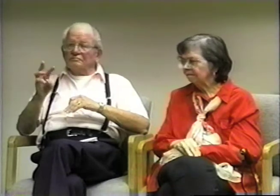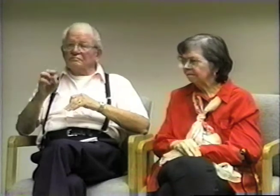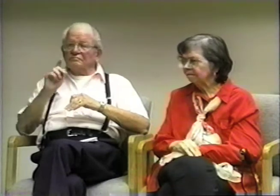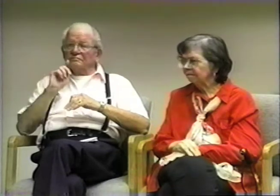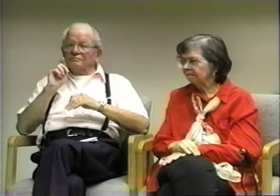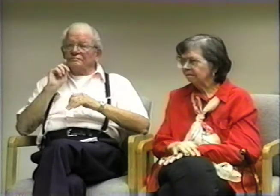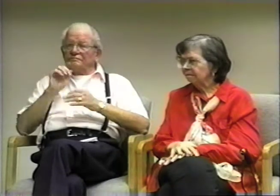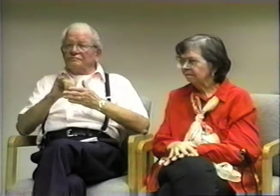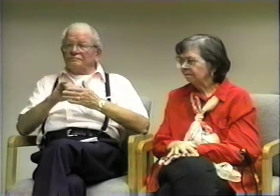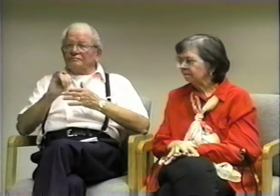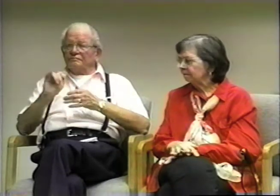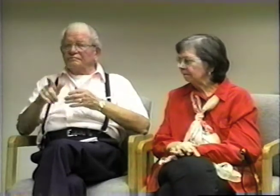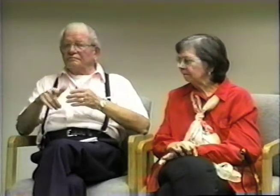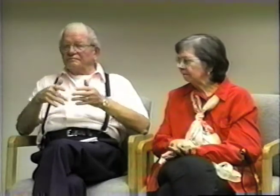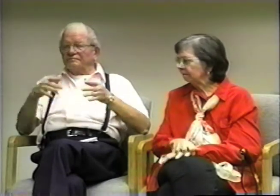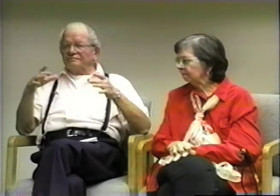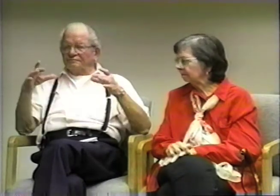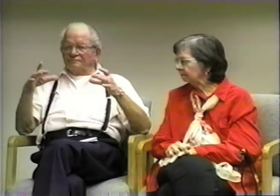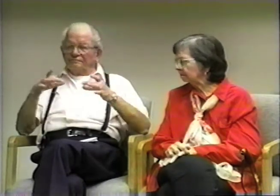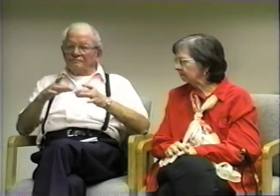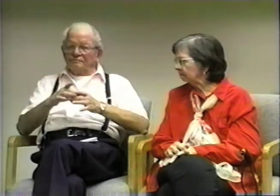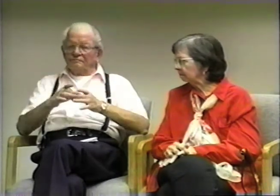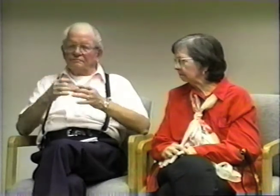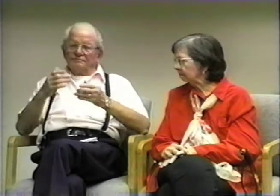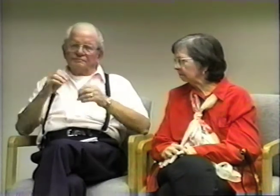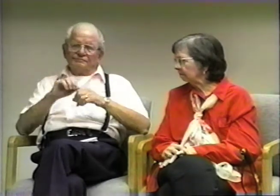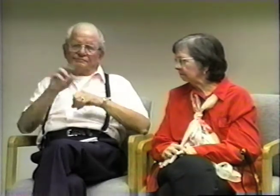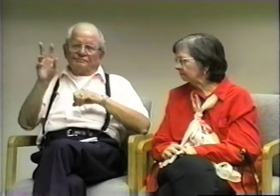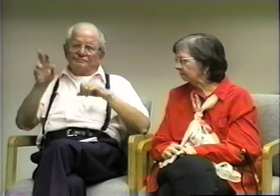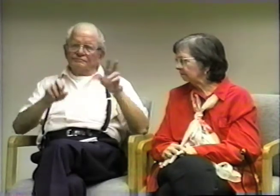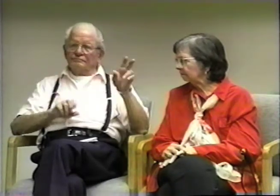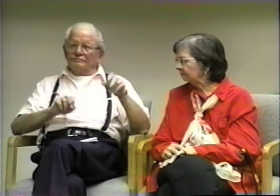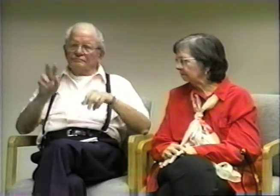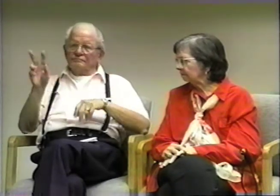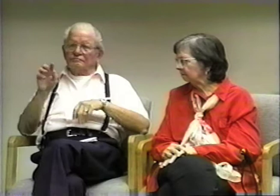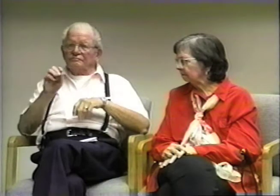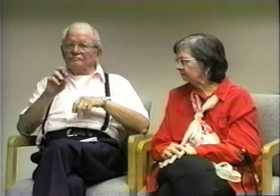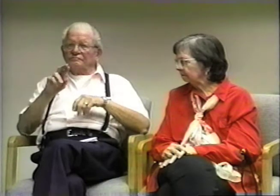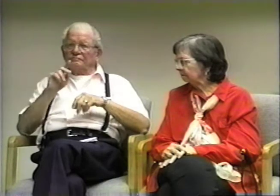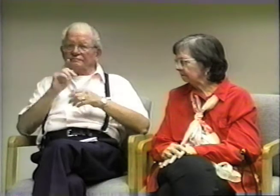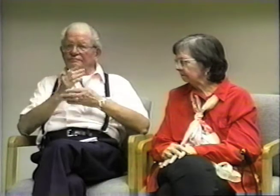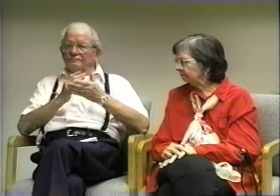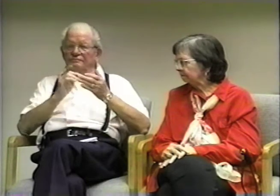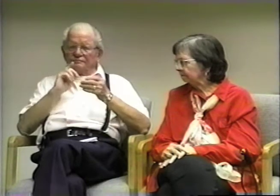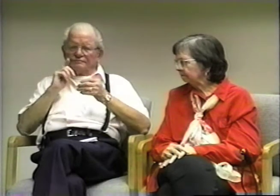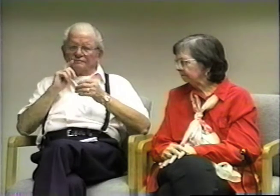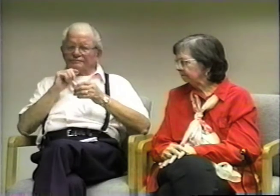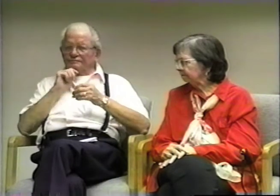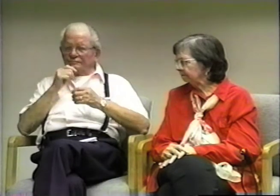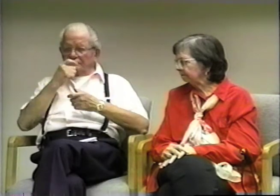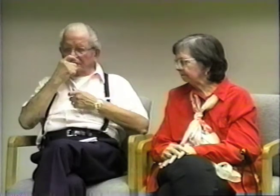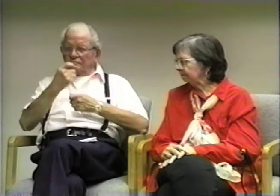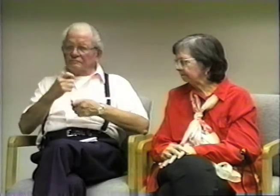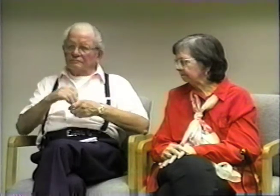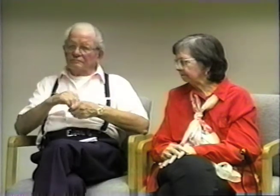Sixteen. Sixteen, I think. Sixteen members. That's all. Many people have moved out of the area